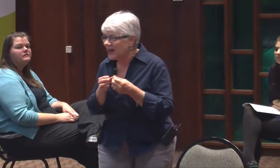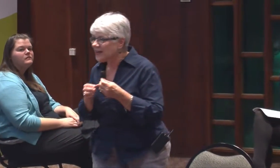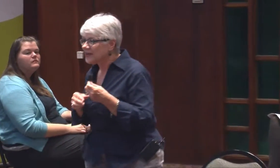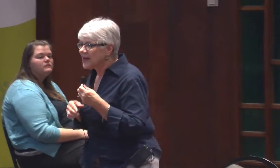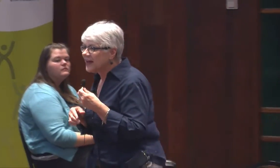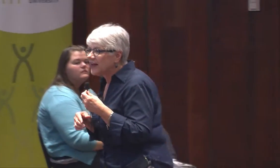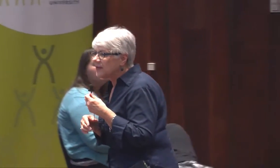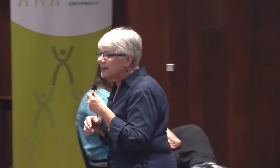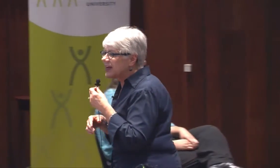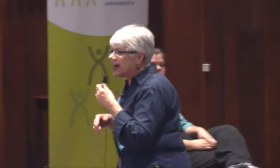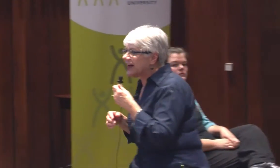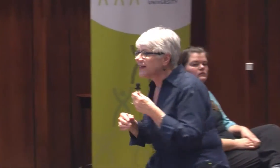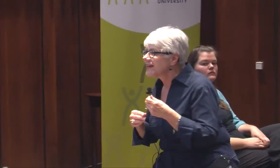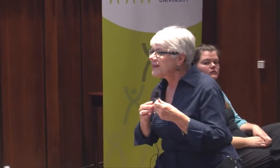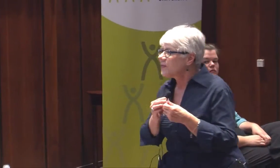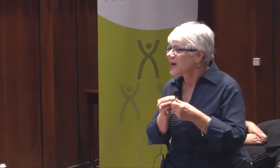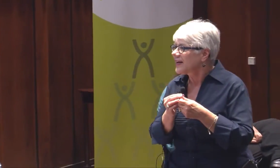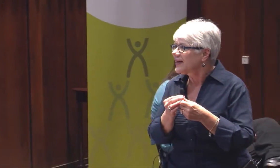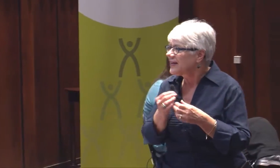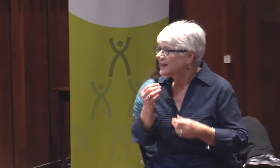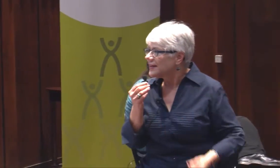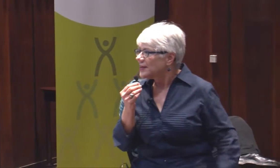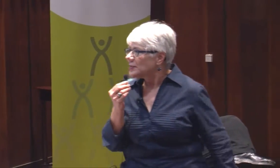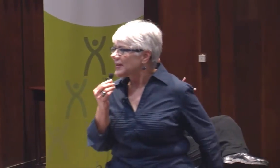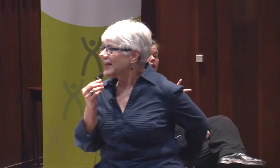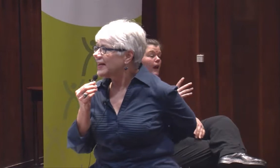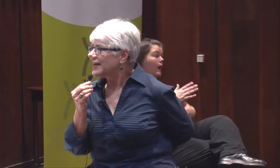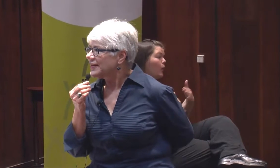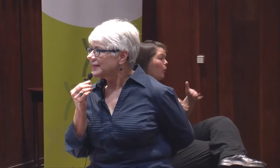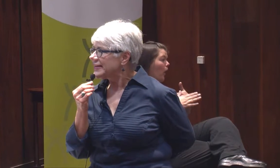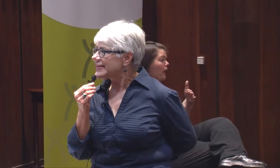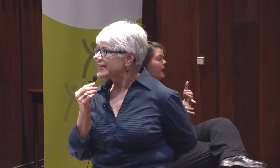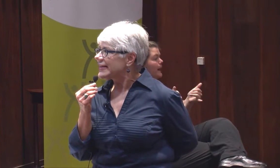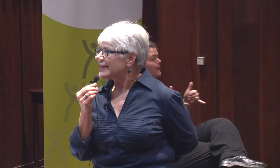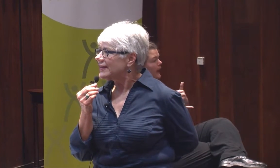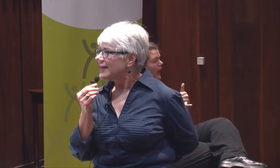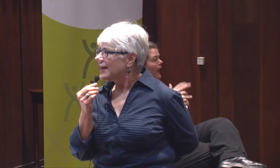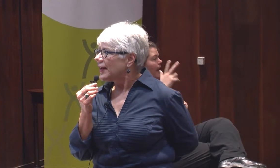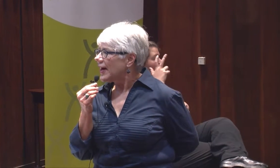we've got walking, playing, listening,